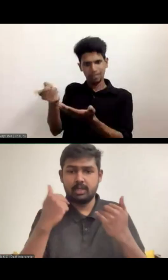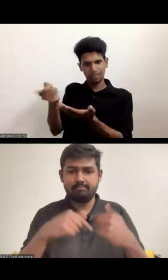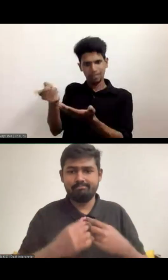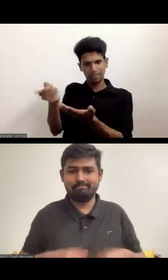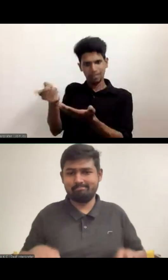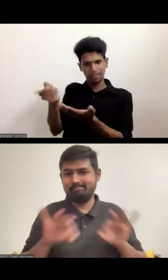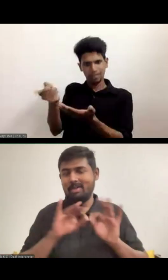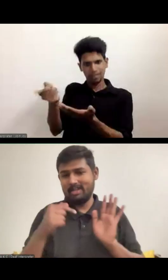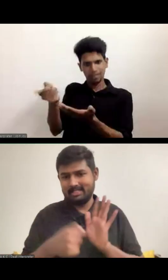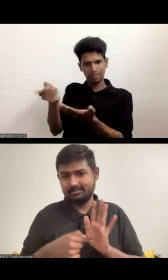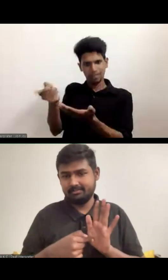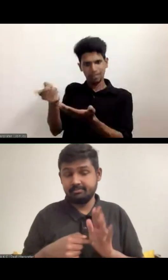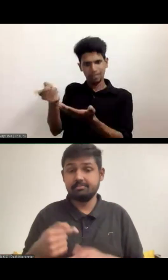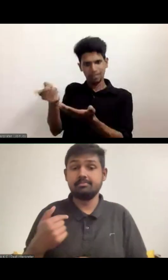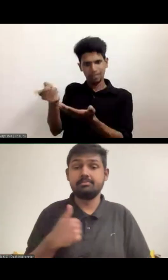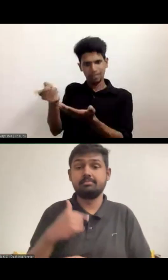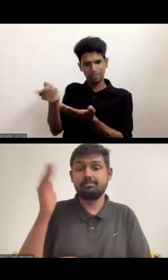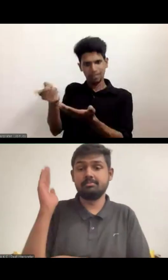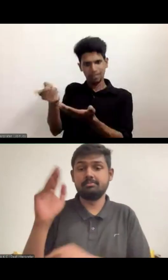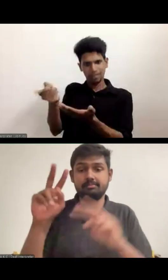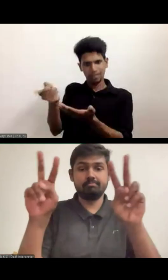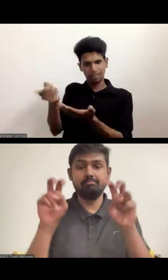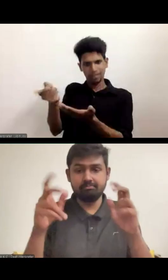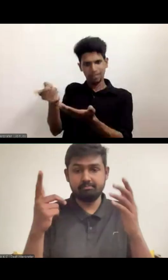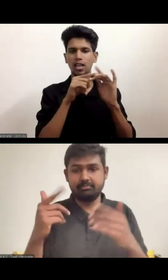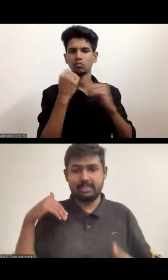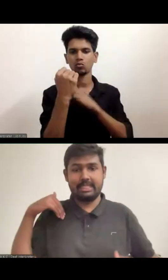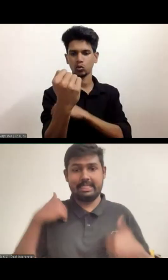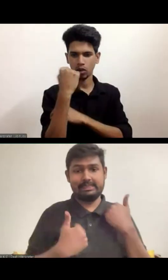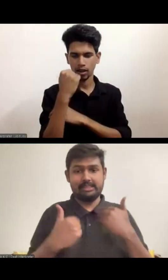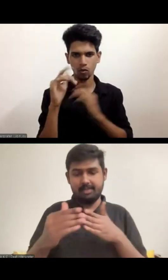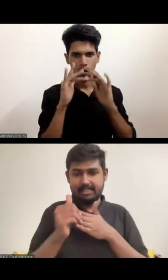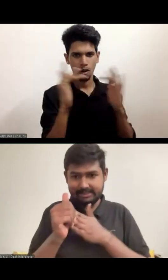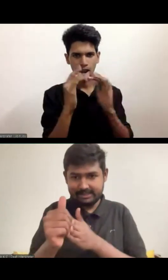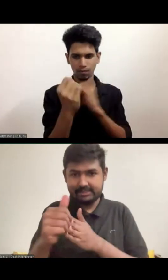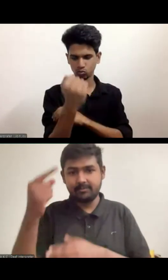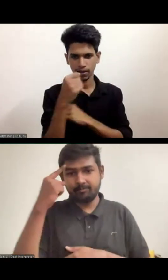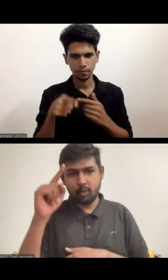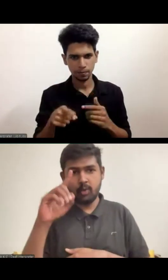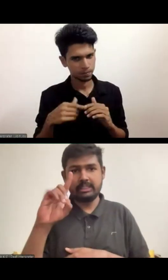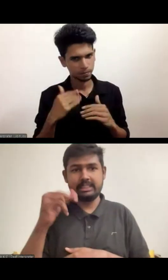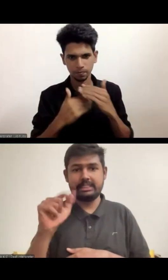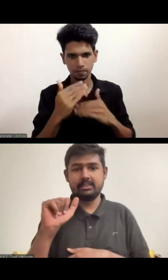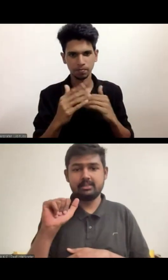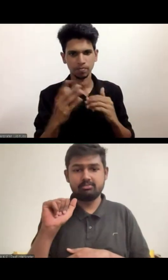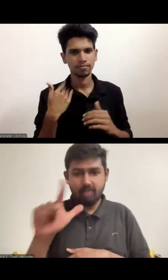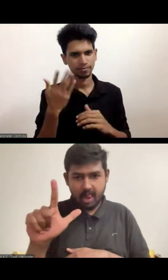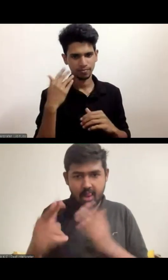Earlier we heard from Sally Wentworth, the CEO of the Internet Society and from Dan York, the Senior